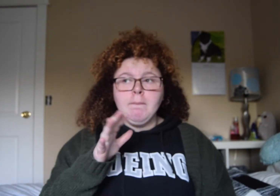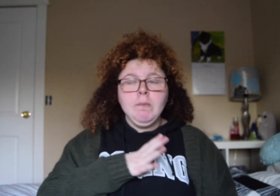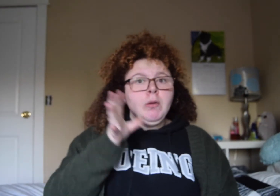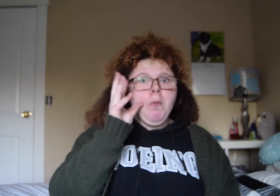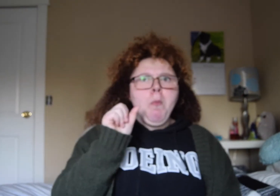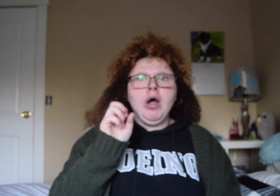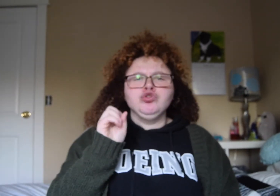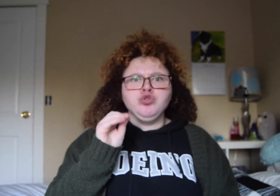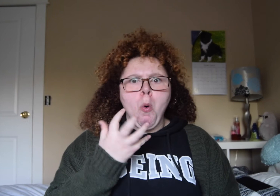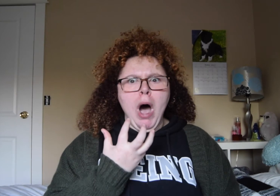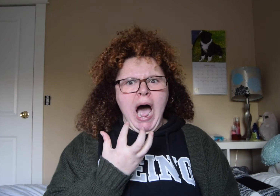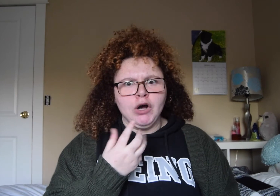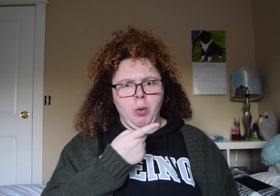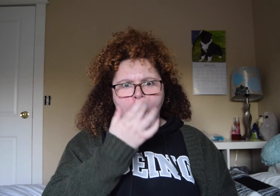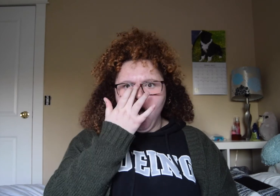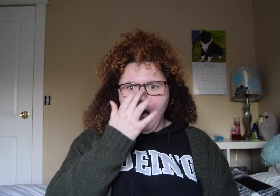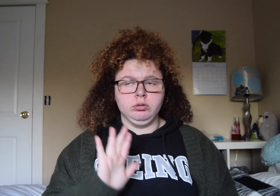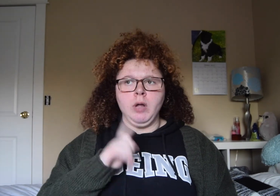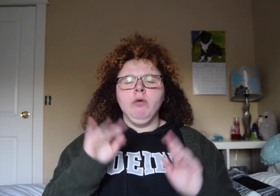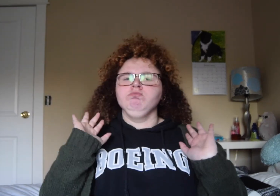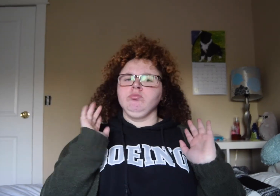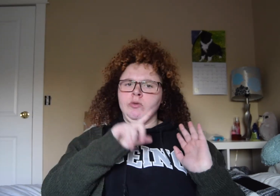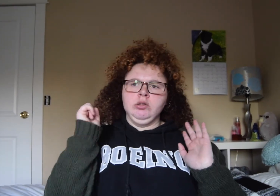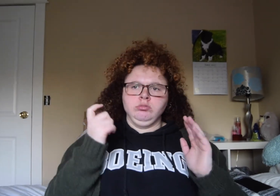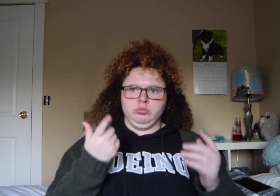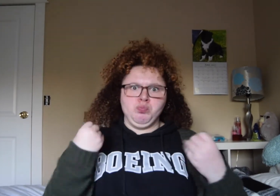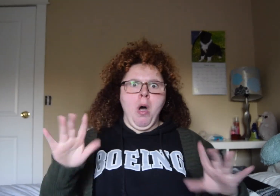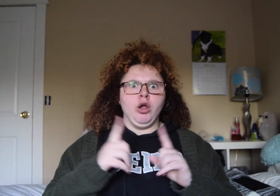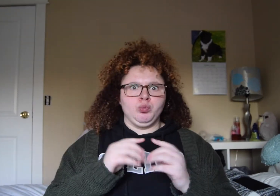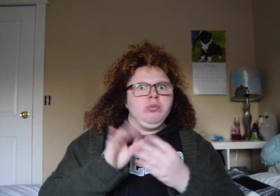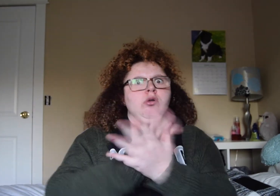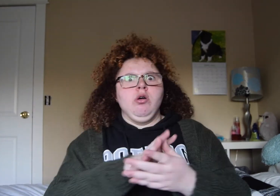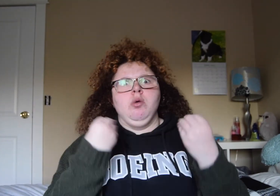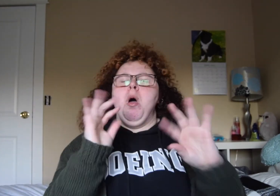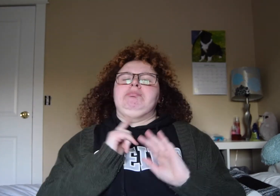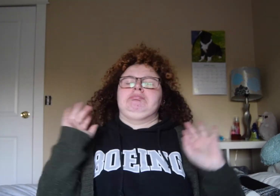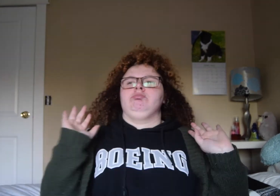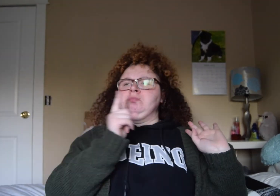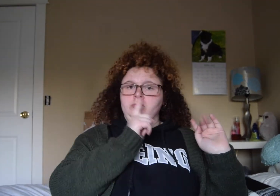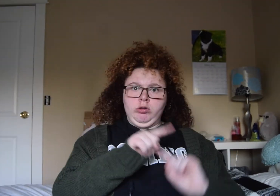I mean, my dad got so angry at her but backed off because he didn't want the situation to get too serious